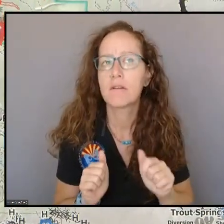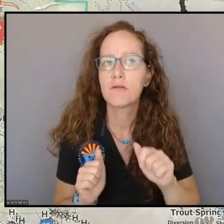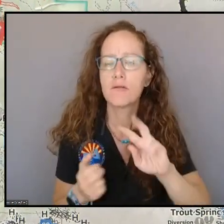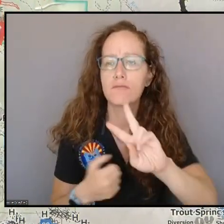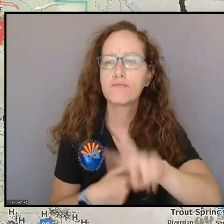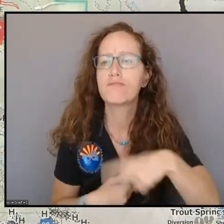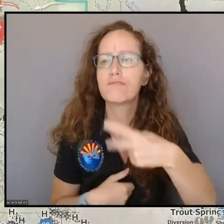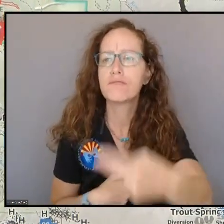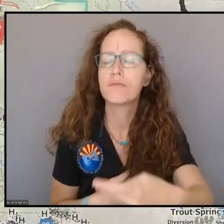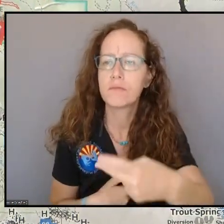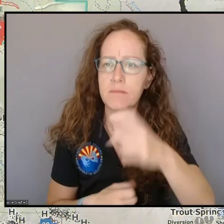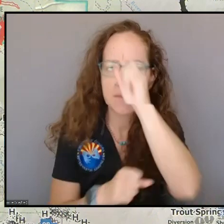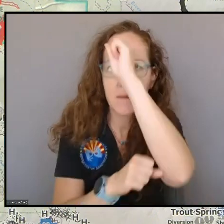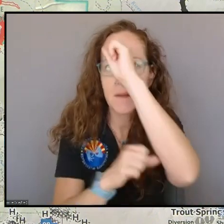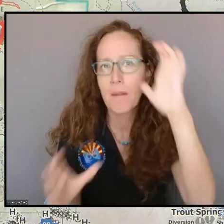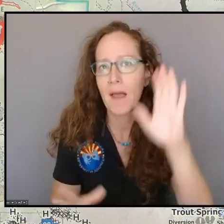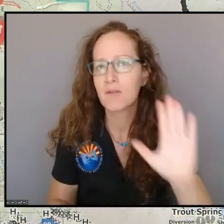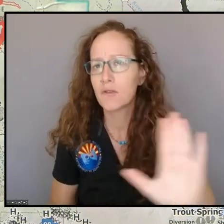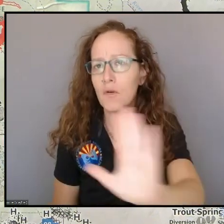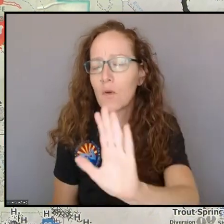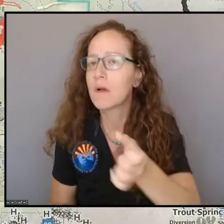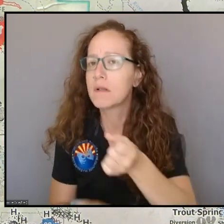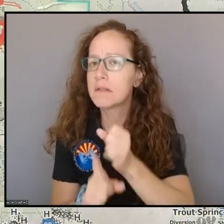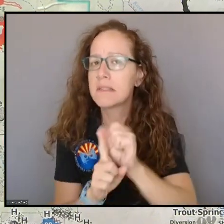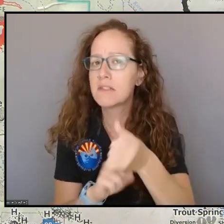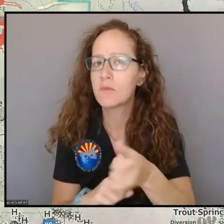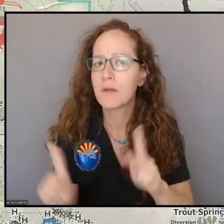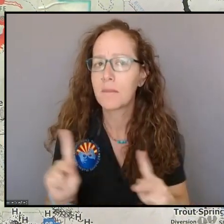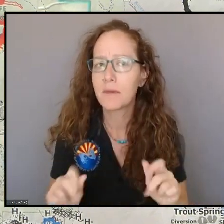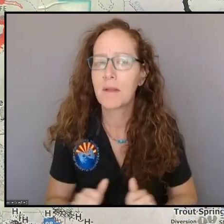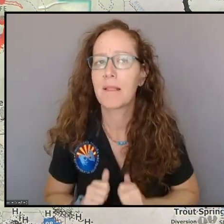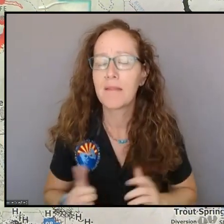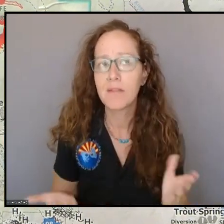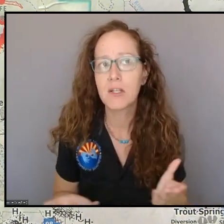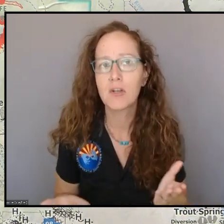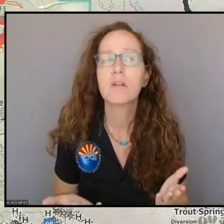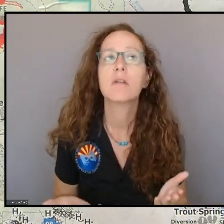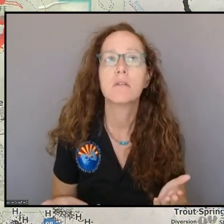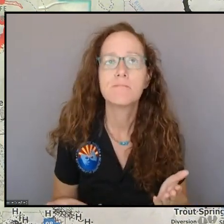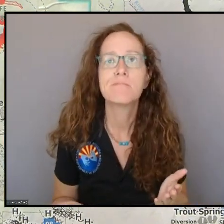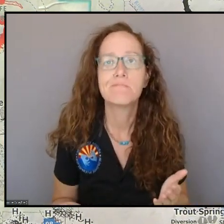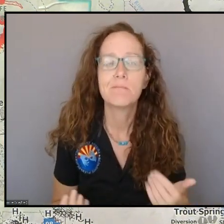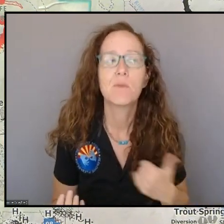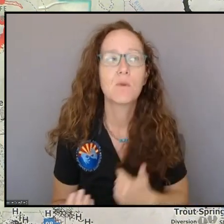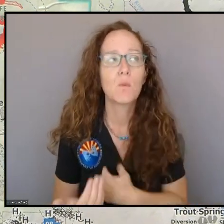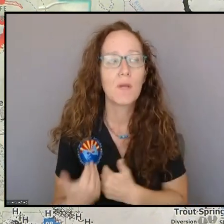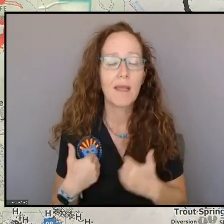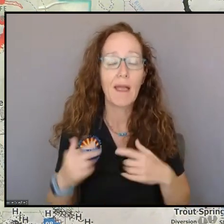and around these communities here, you know, we have some objectives, we have some things that we go by, and you know, most